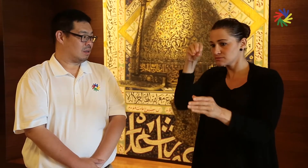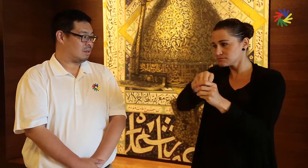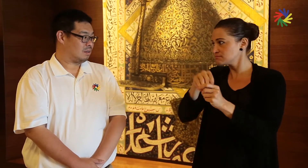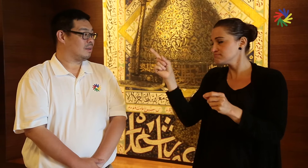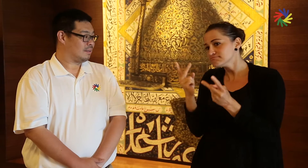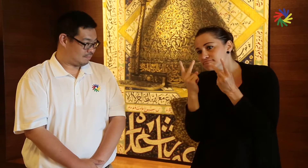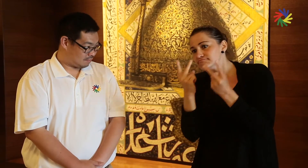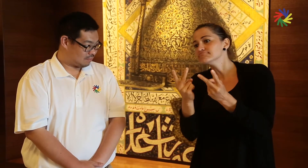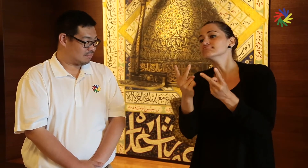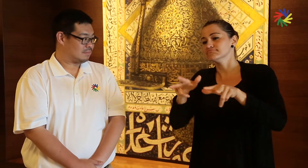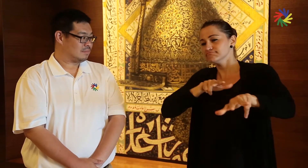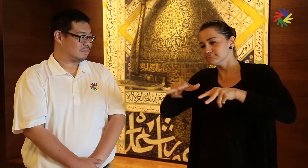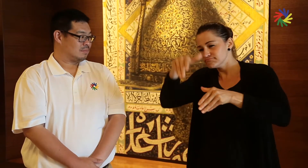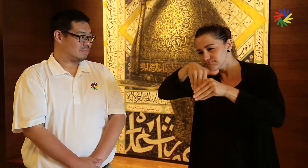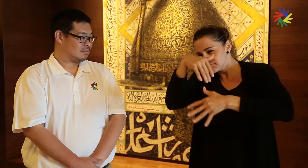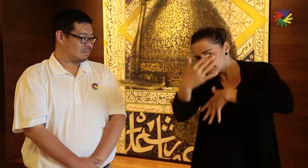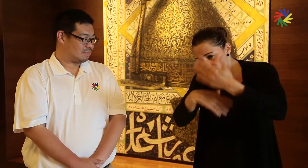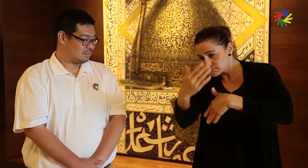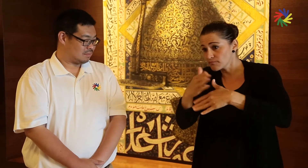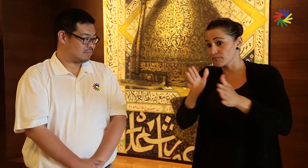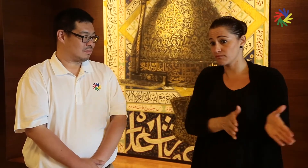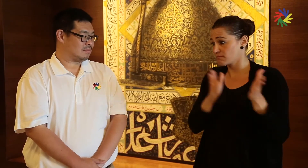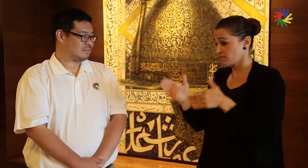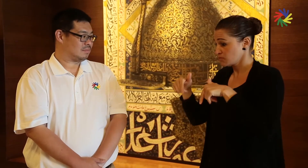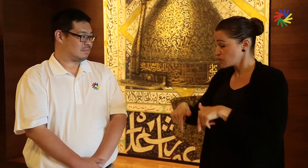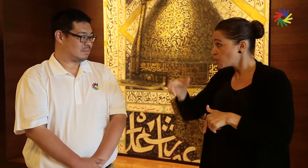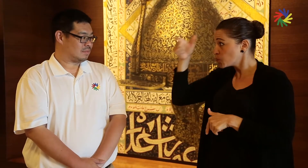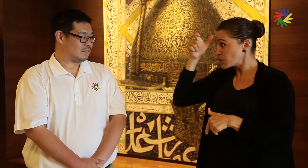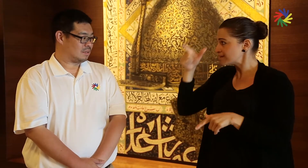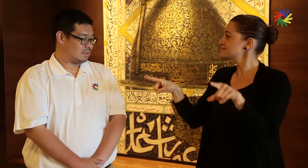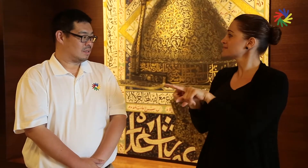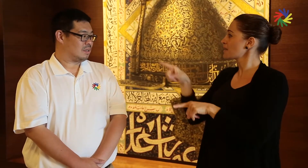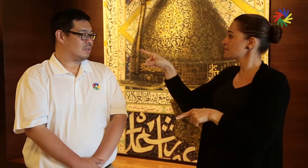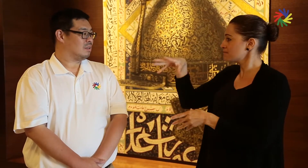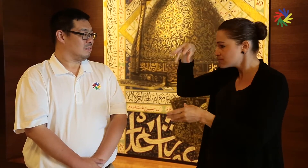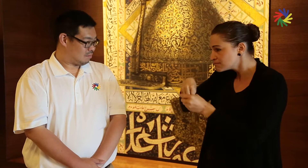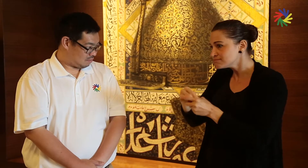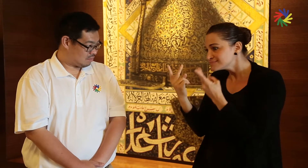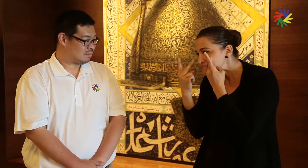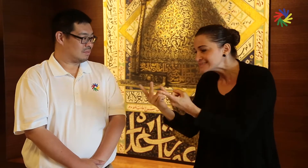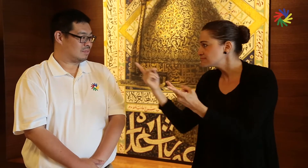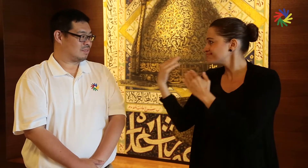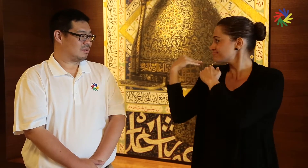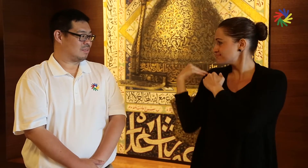Since you have seen the operations of the 2009 Games and now with the 2017 Games here in Turkey, can you tell me the